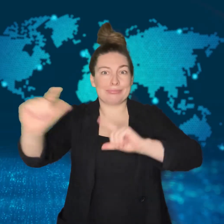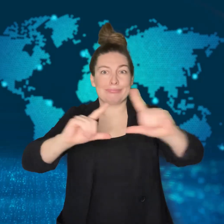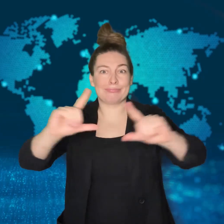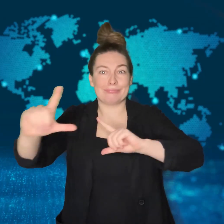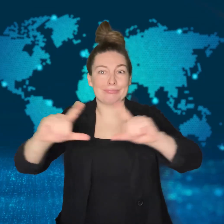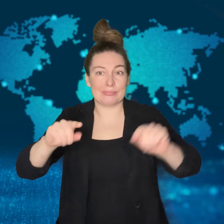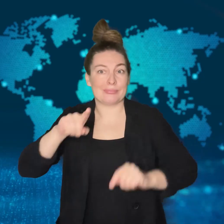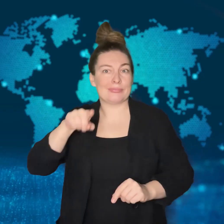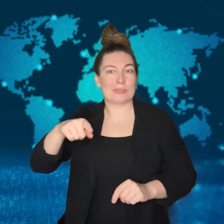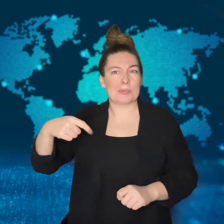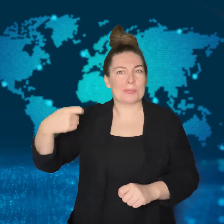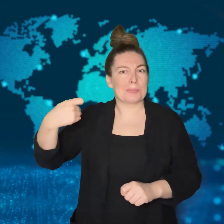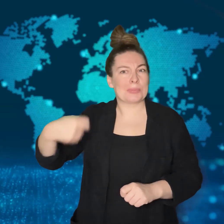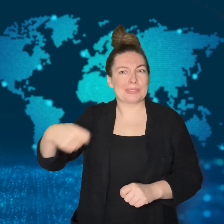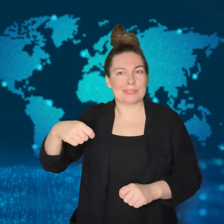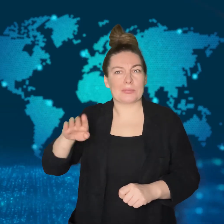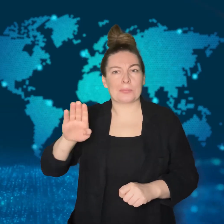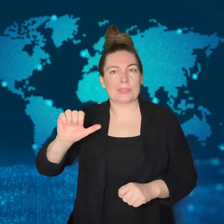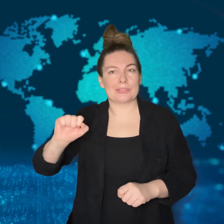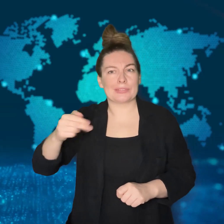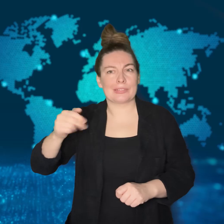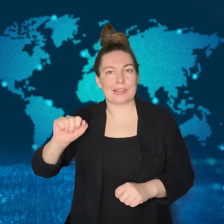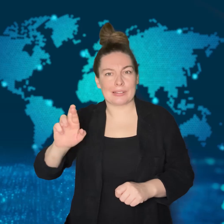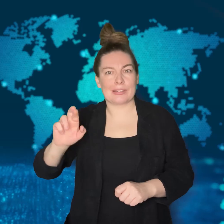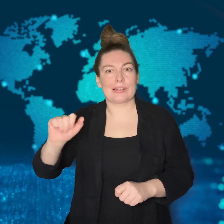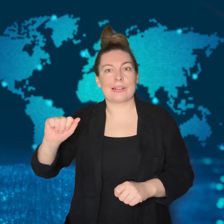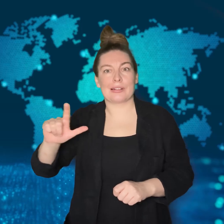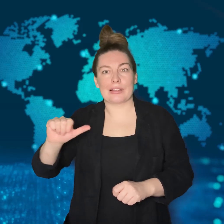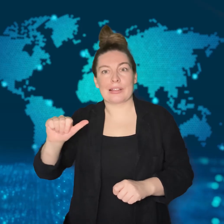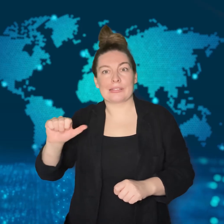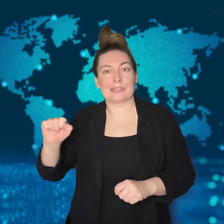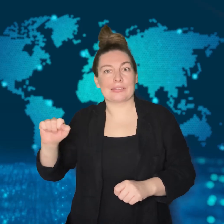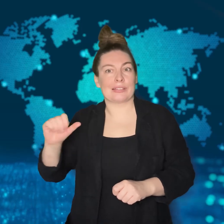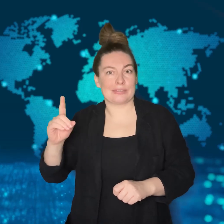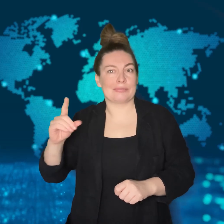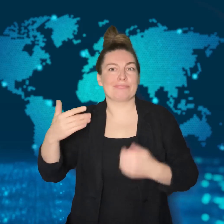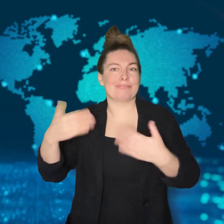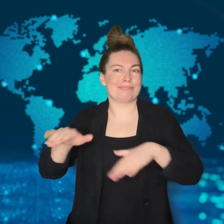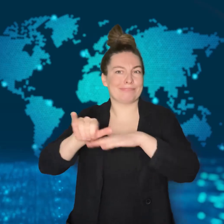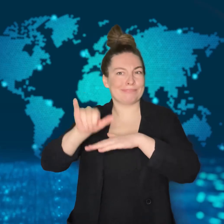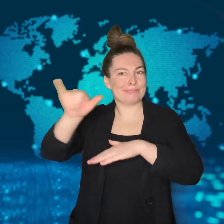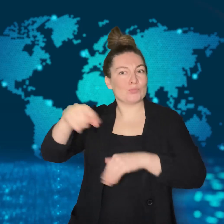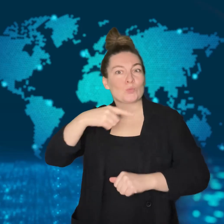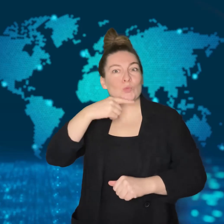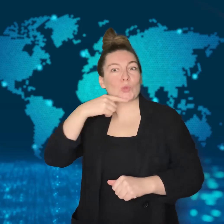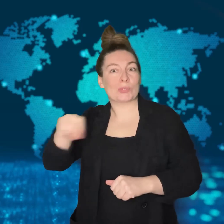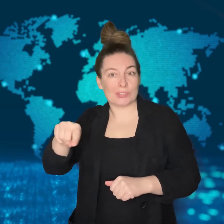the country's capital city of Damascus.